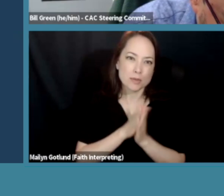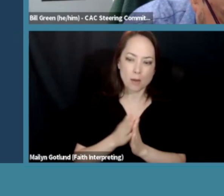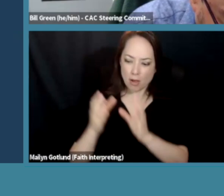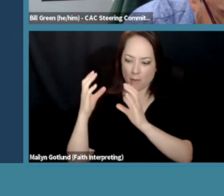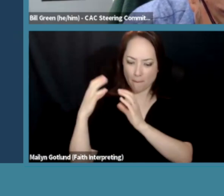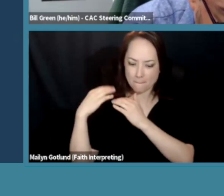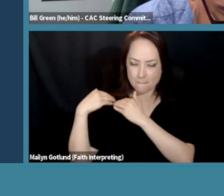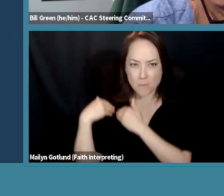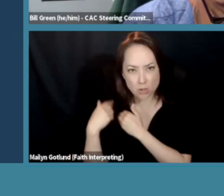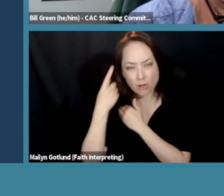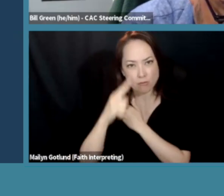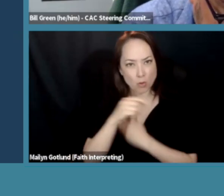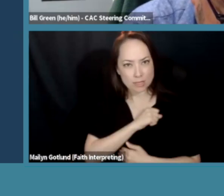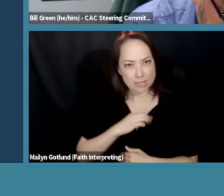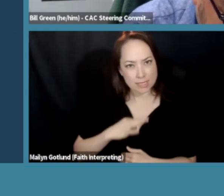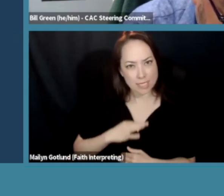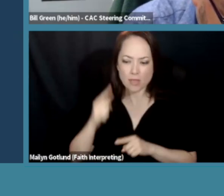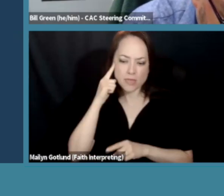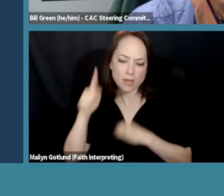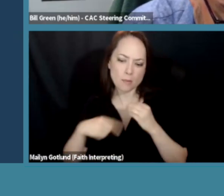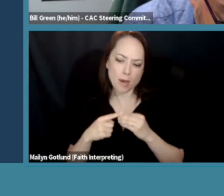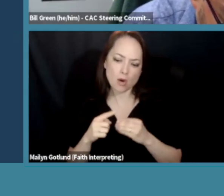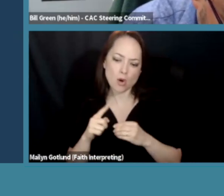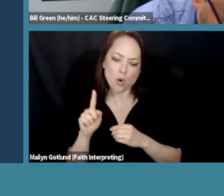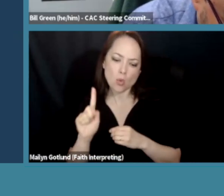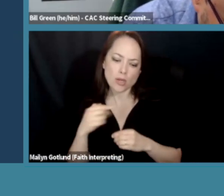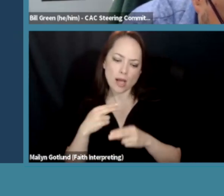Think of those areas where you maybe have those temporary accessibility things you put up.